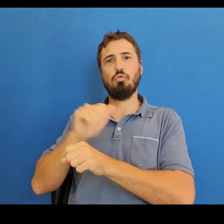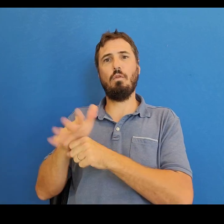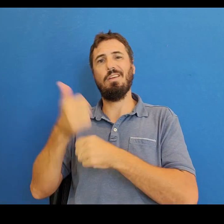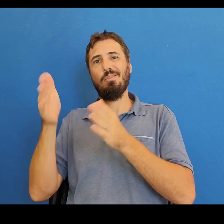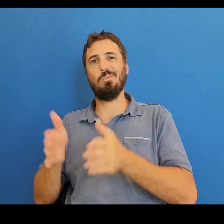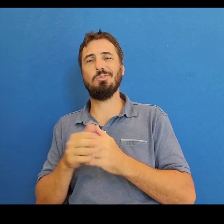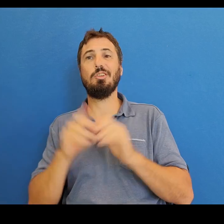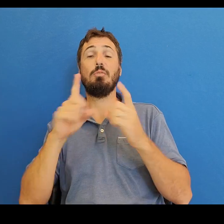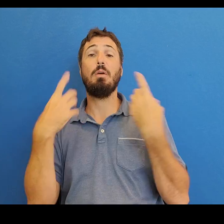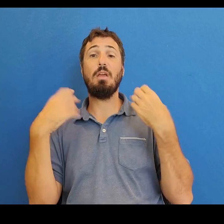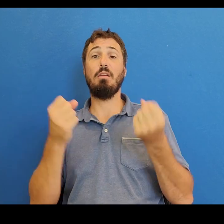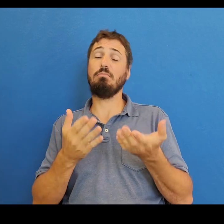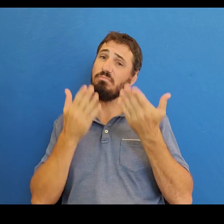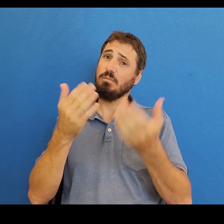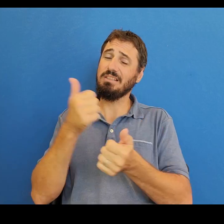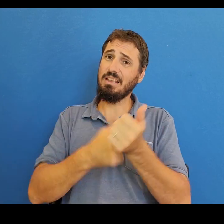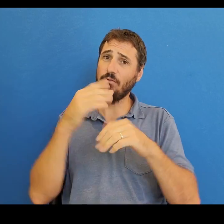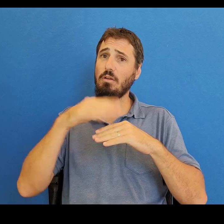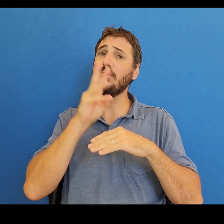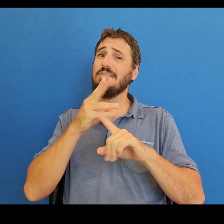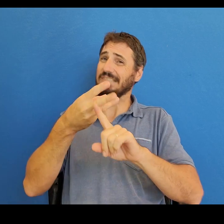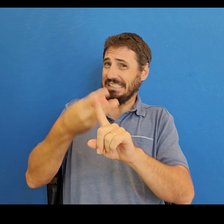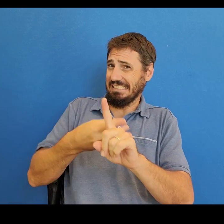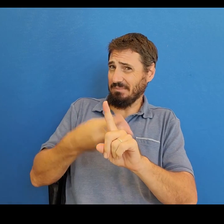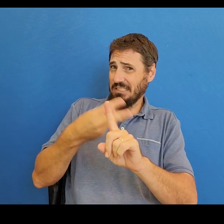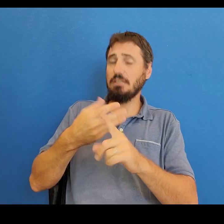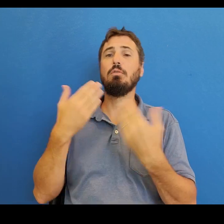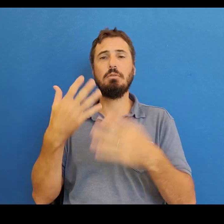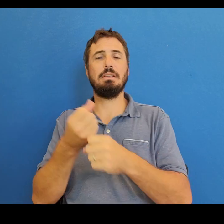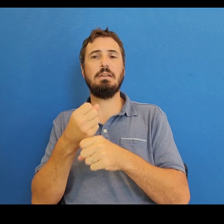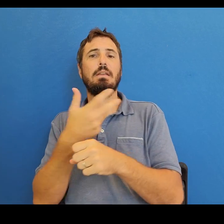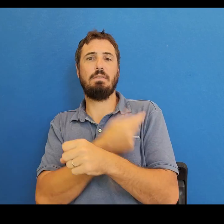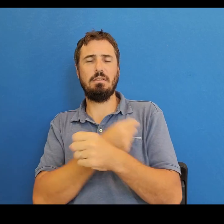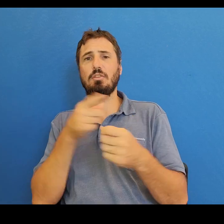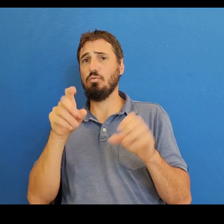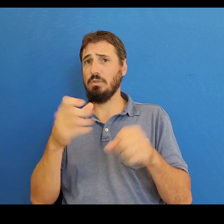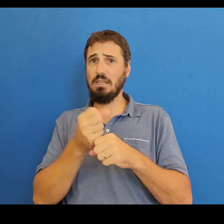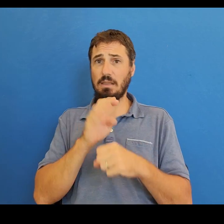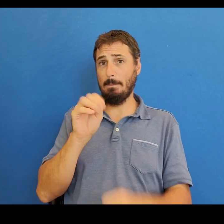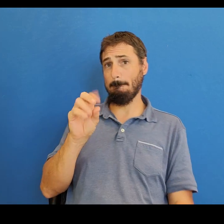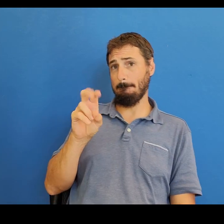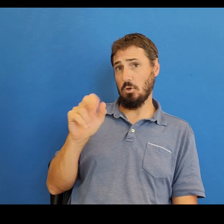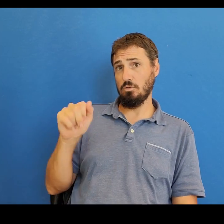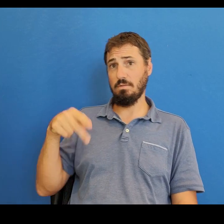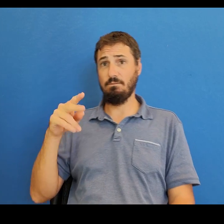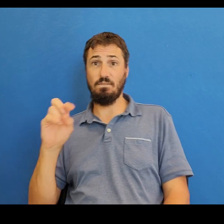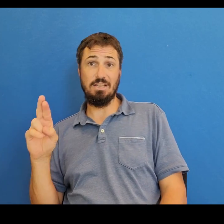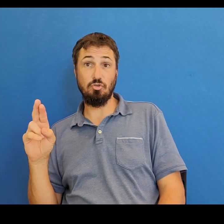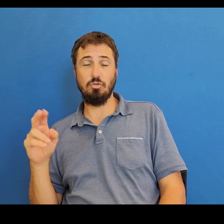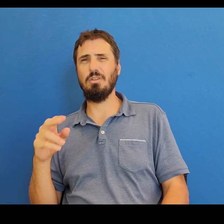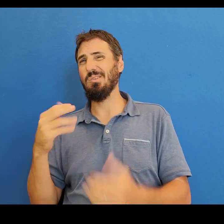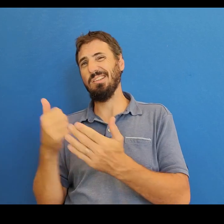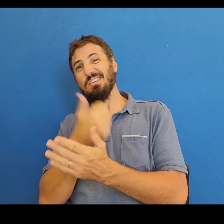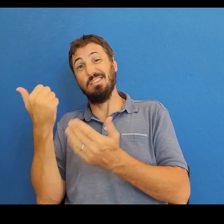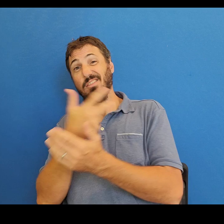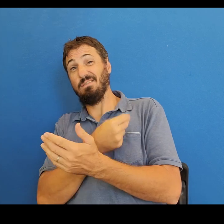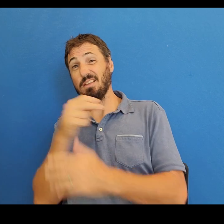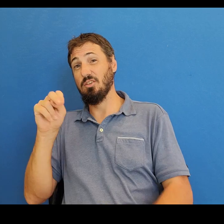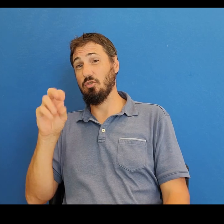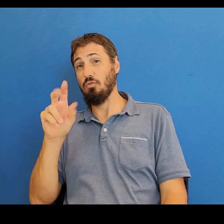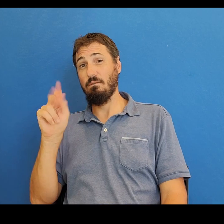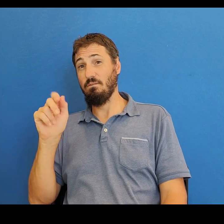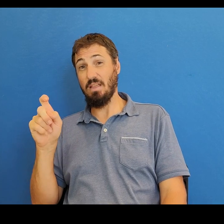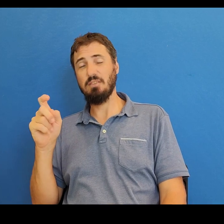The Department of Health advises everyone age six months and older to get vaccinated, and everyone has a choice of Moderna or Pfizer vaccines. The NovaVax COVID vaccine has been